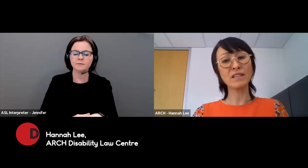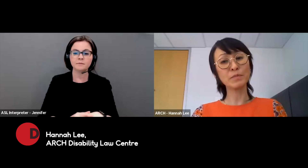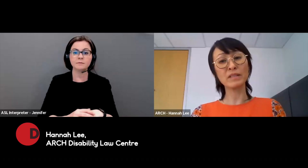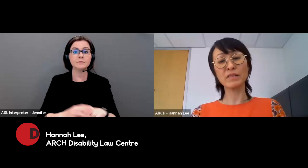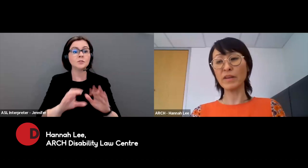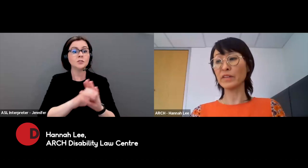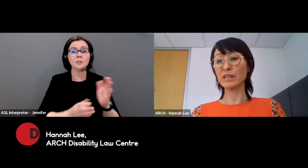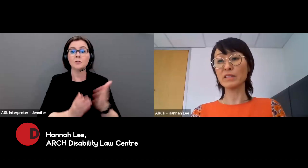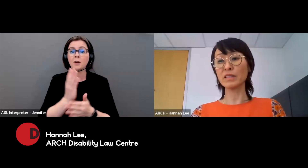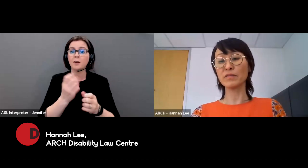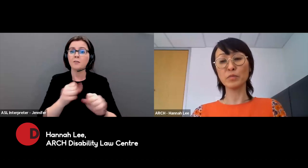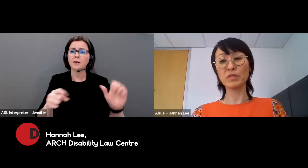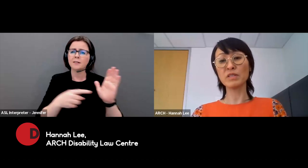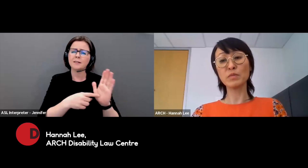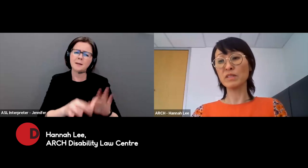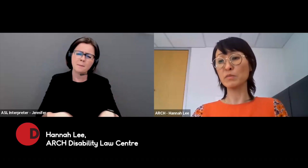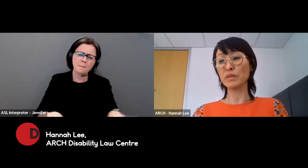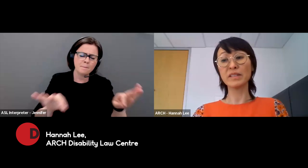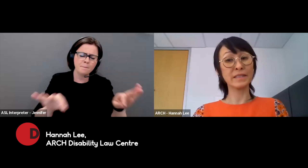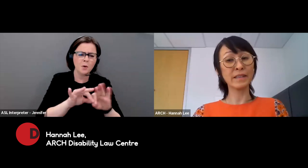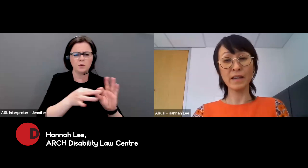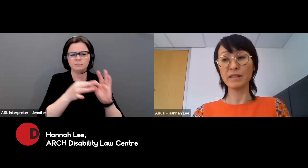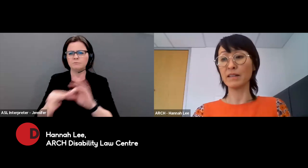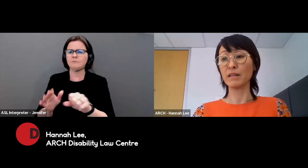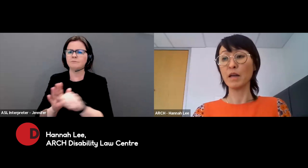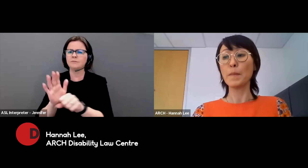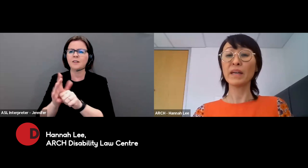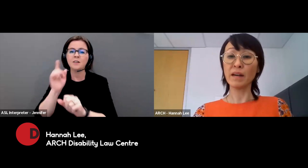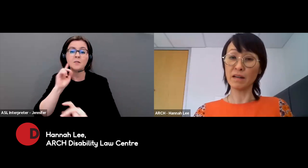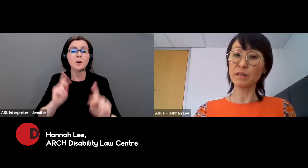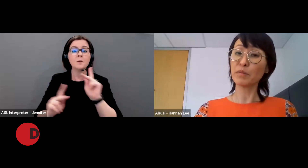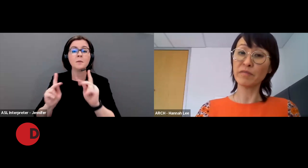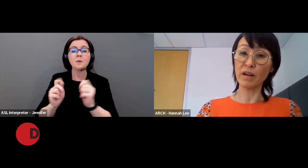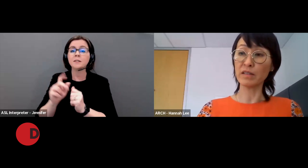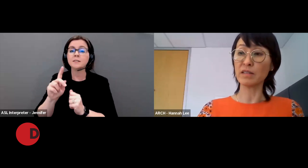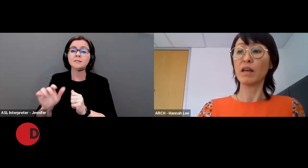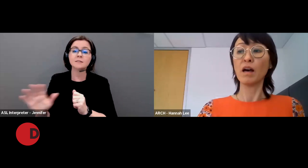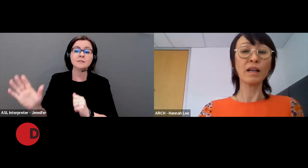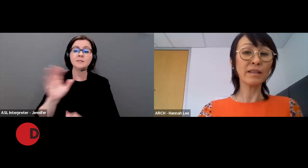The Charter of Rights and Freedoms is an important aspect of advocacy work for